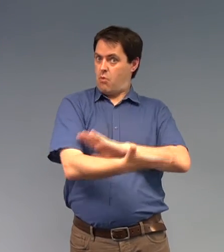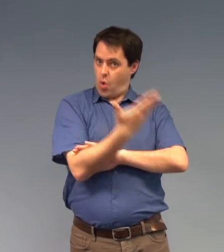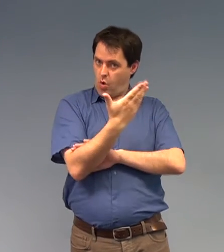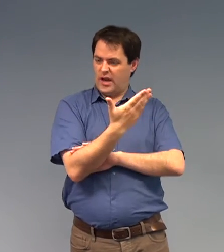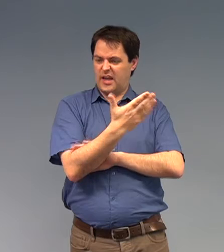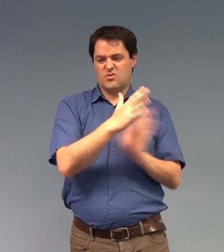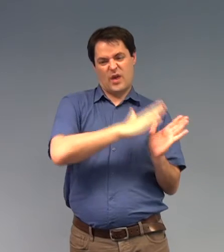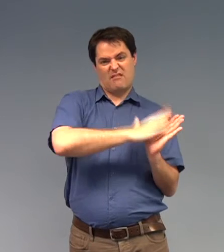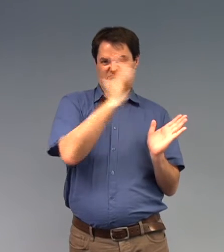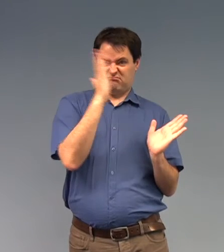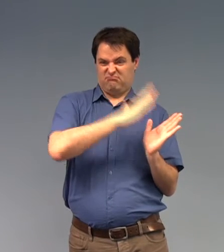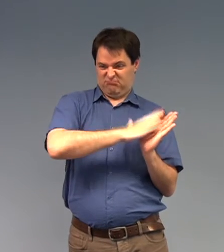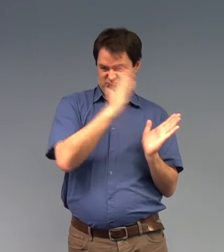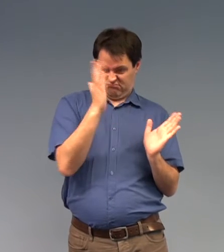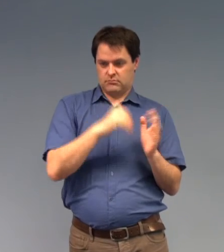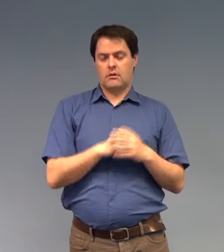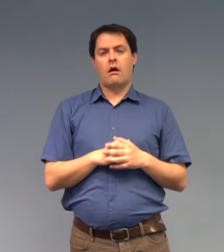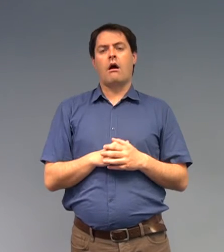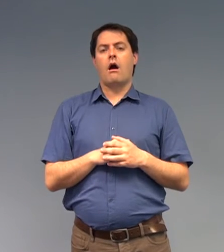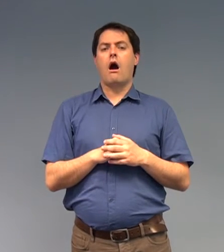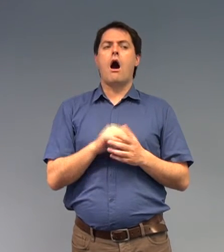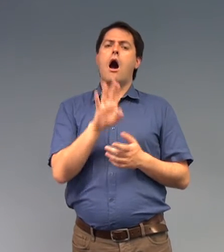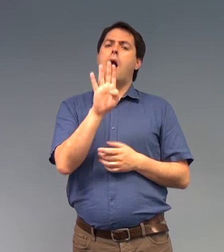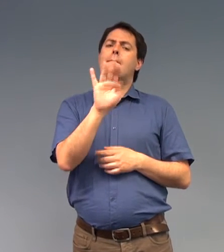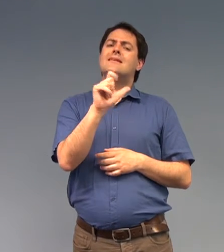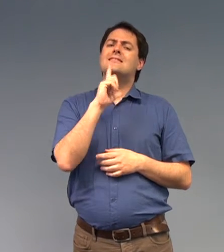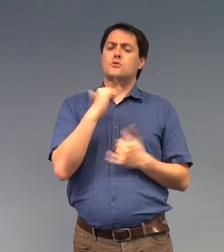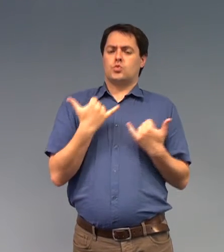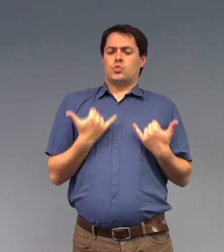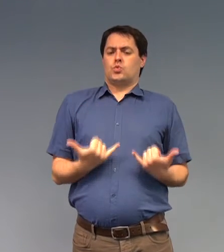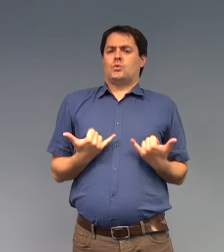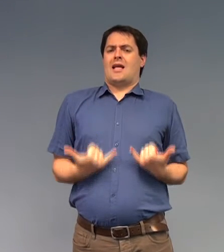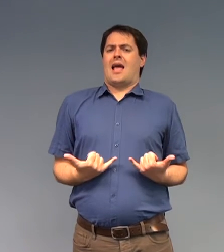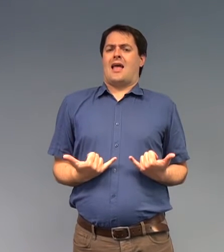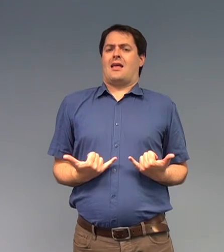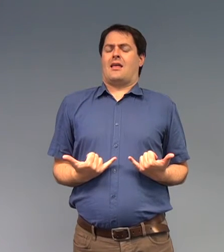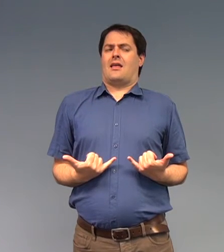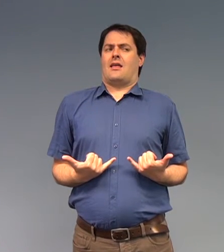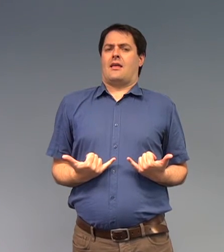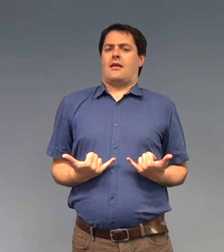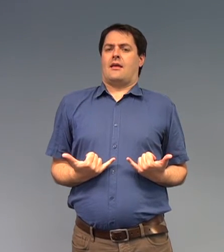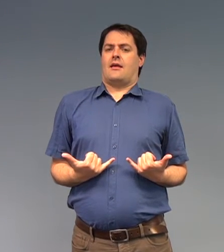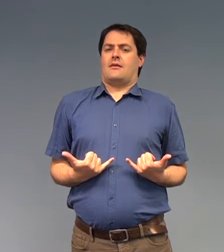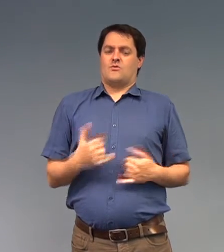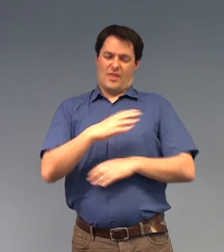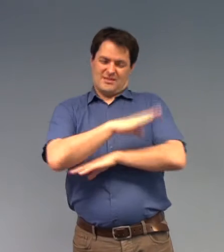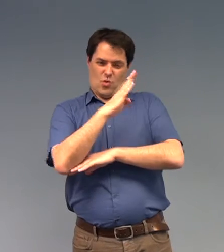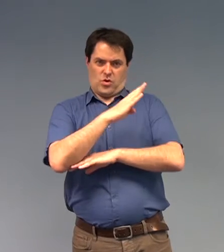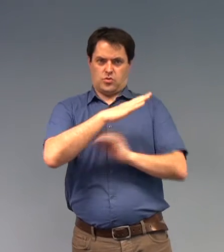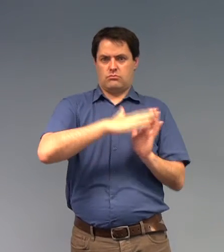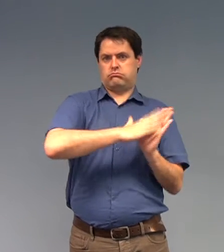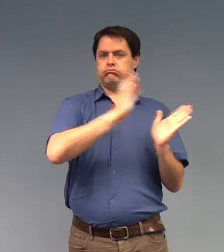Here, in the English script, it said "this morning" which is a broad morning time.